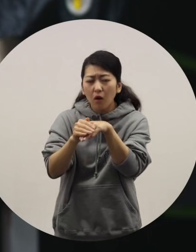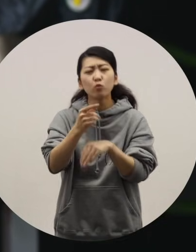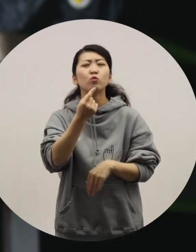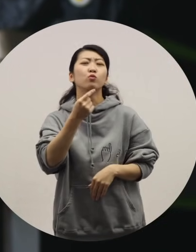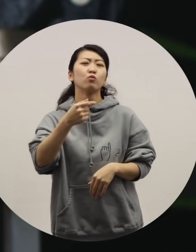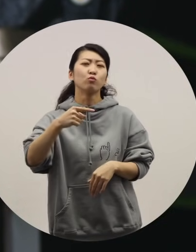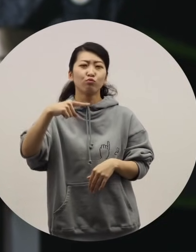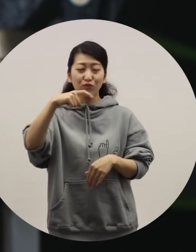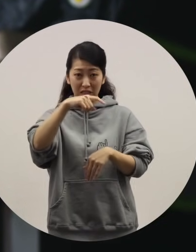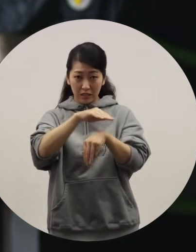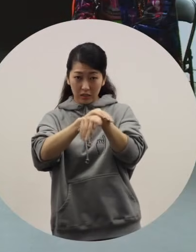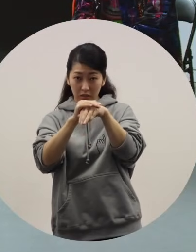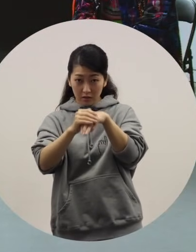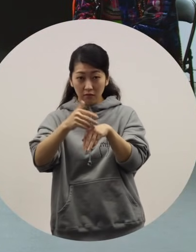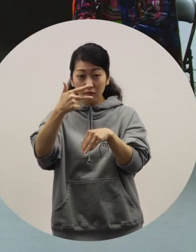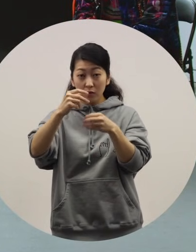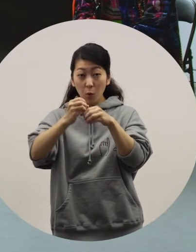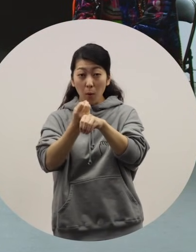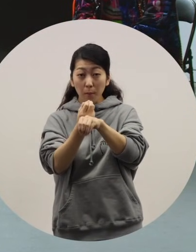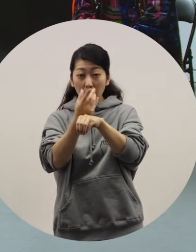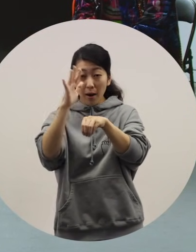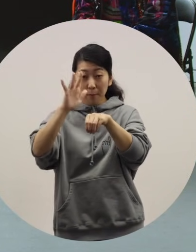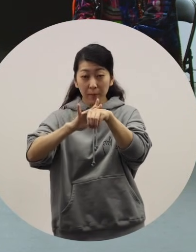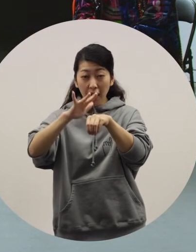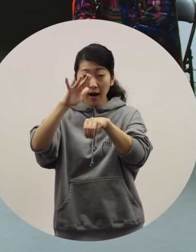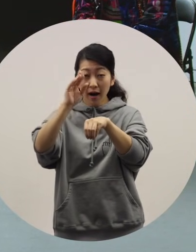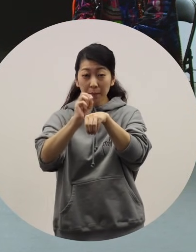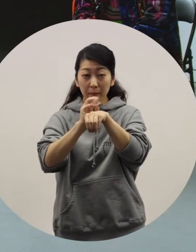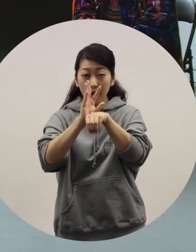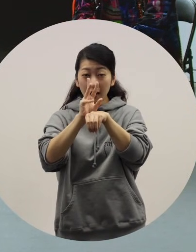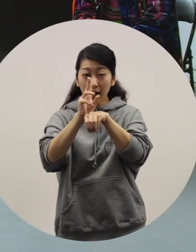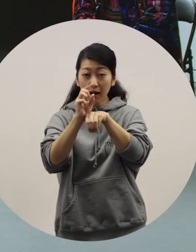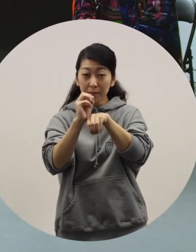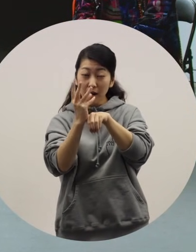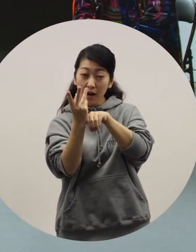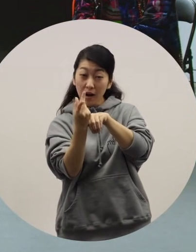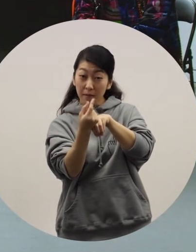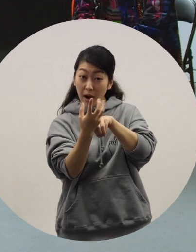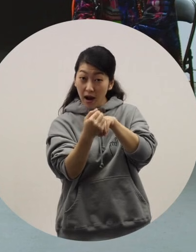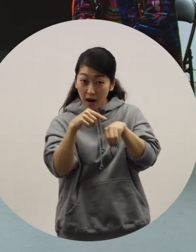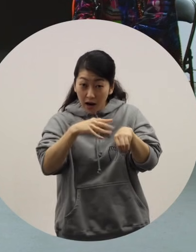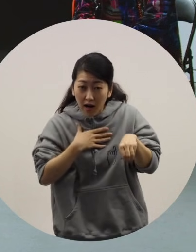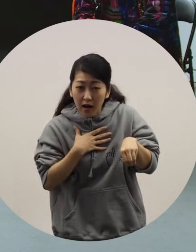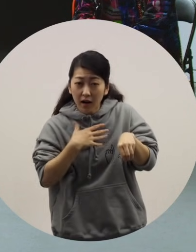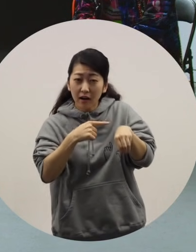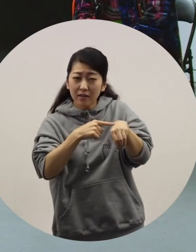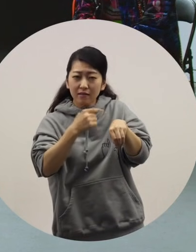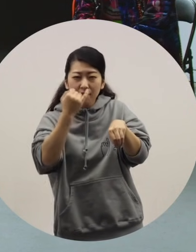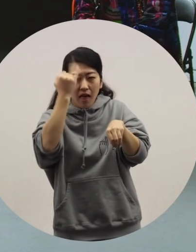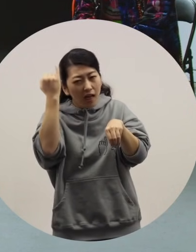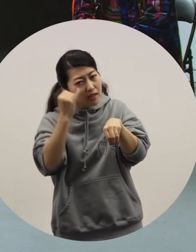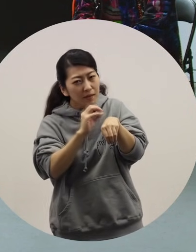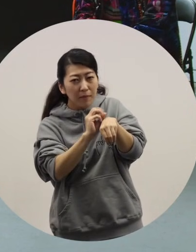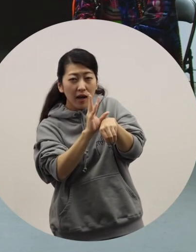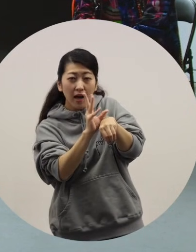I wanted to recreate the rainbow color